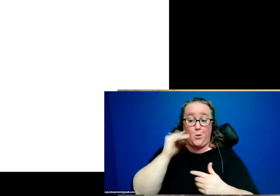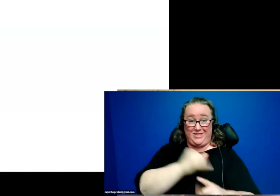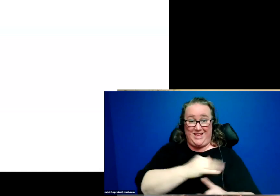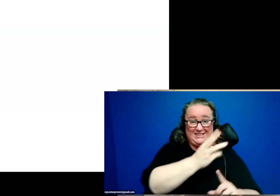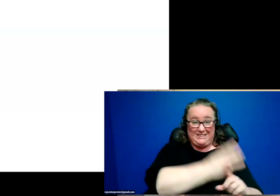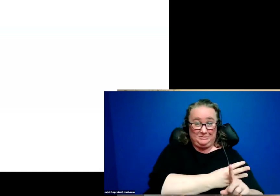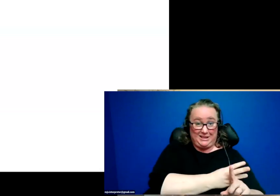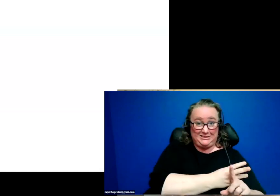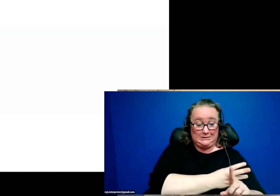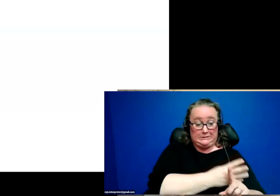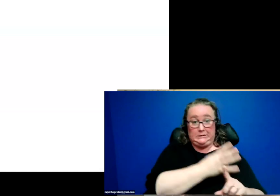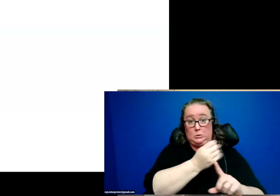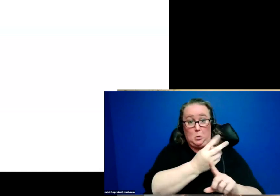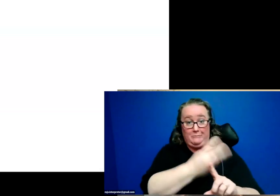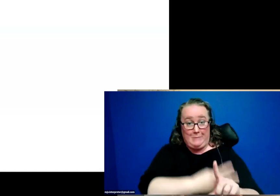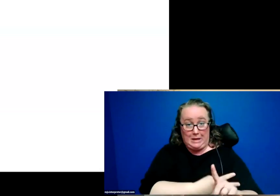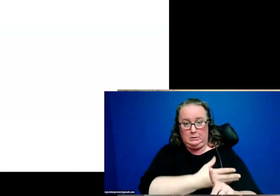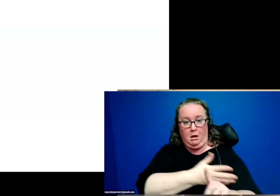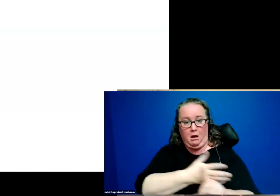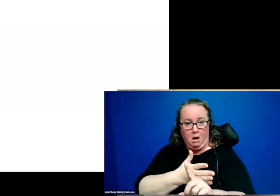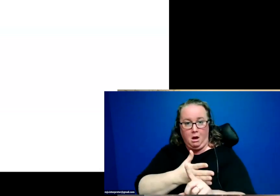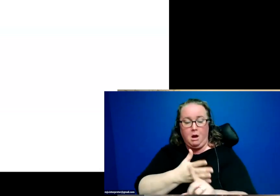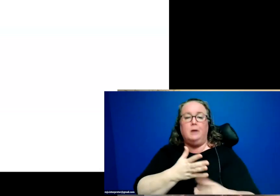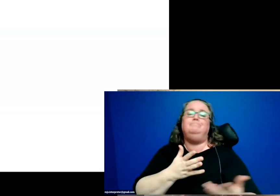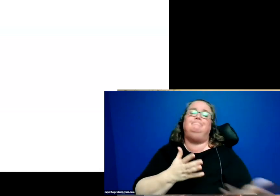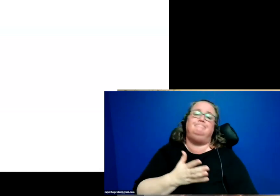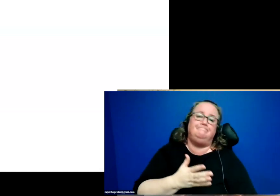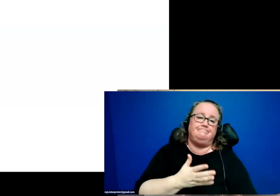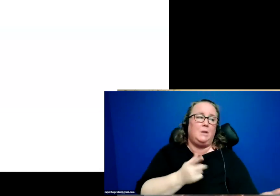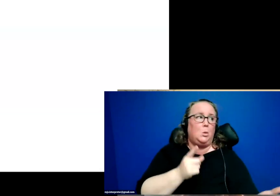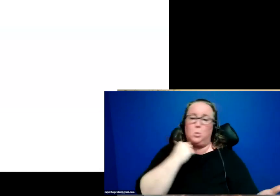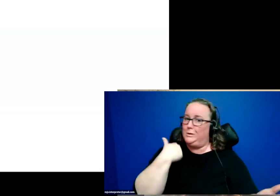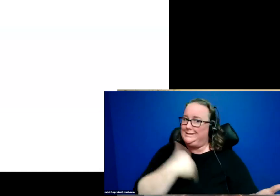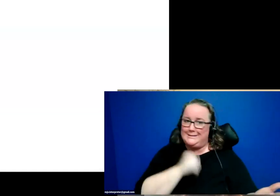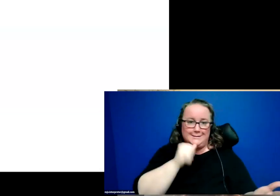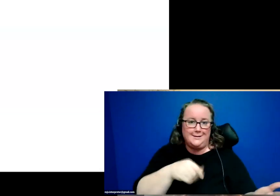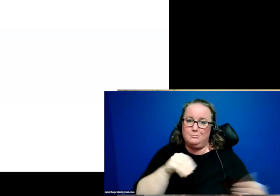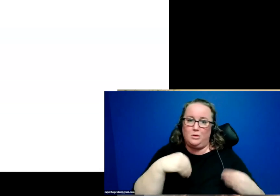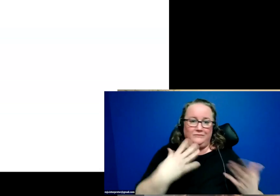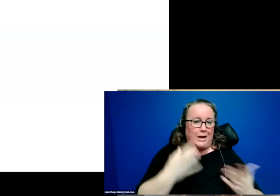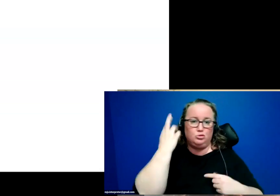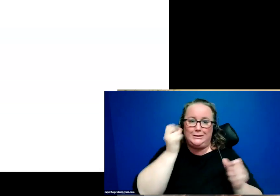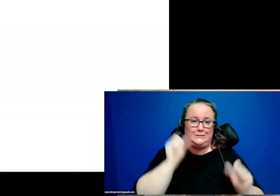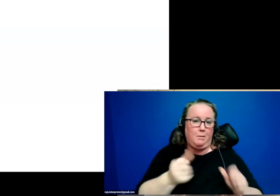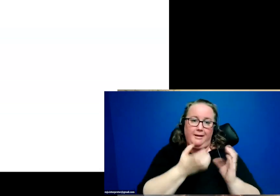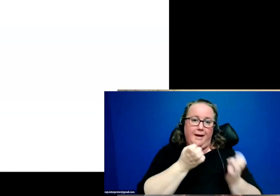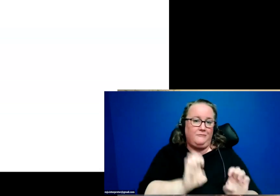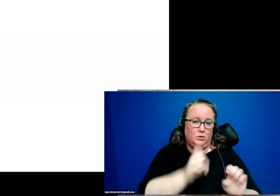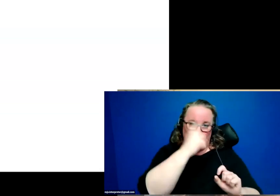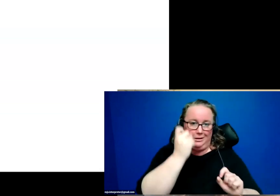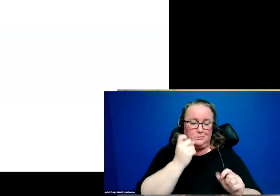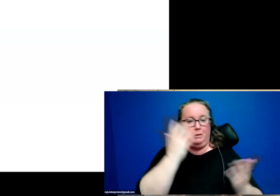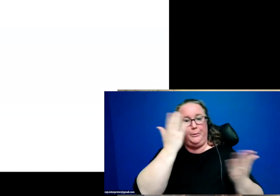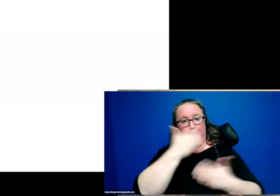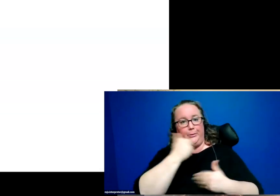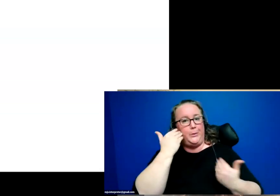there didn't have reasonable efforts because the agency also knew about those things. So by the time you get to TPR,